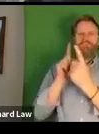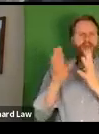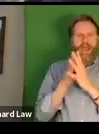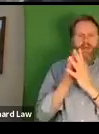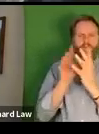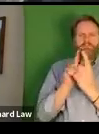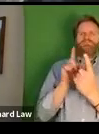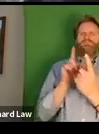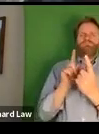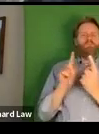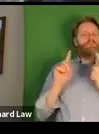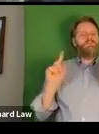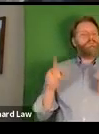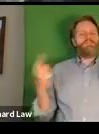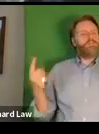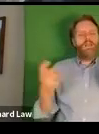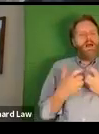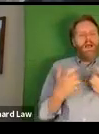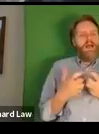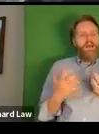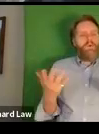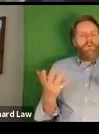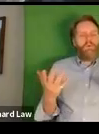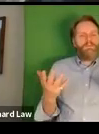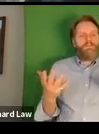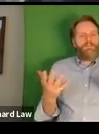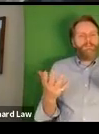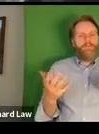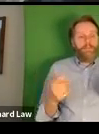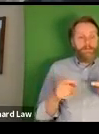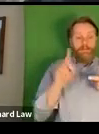linked very much to a question from pPenny Grover who says she's been an usher